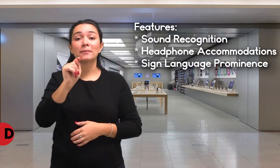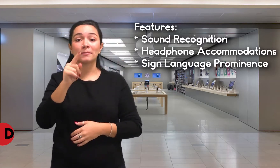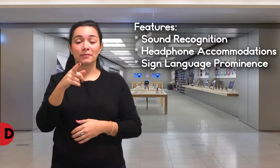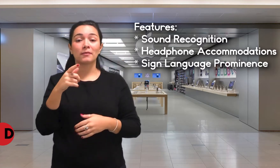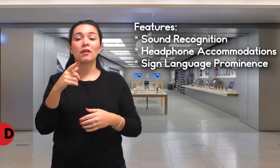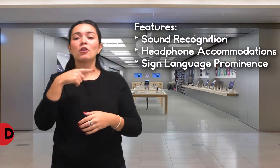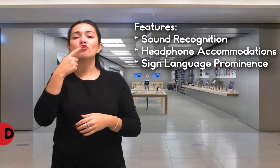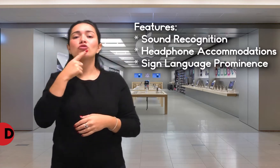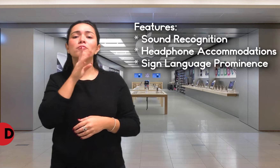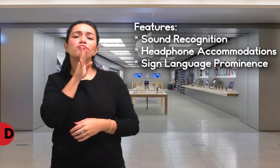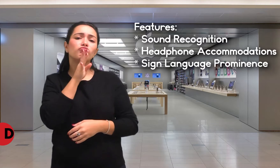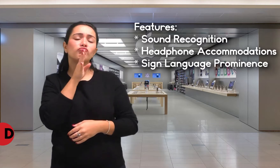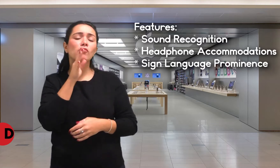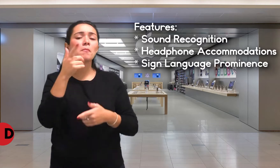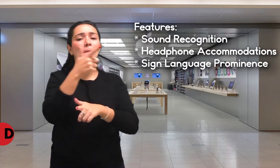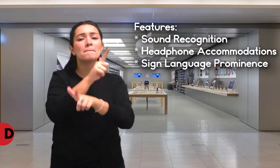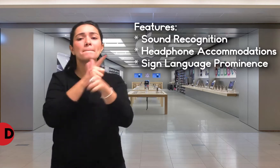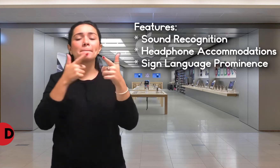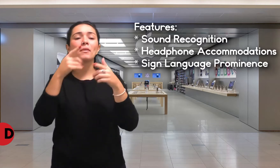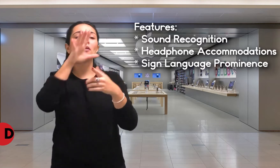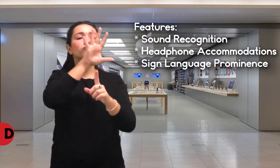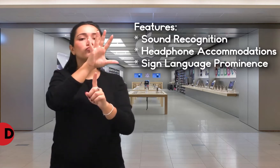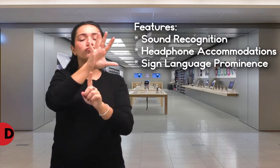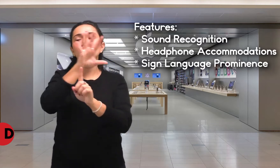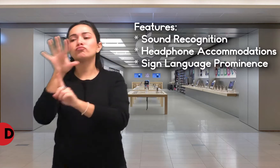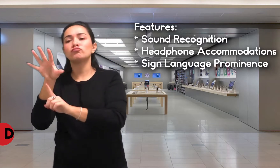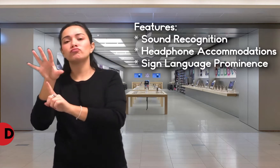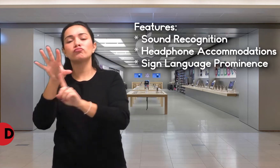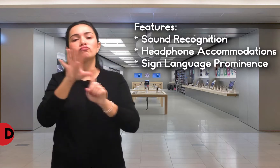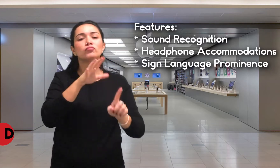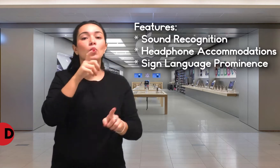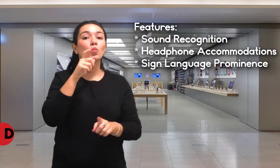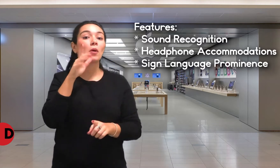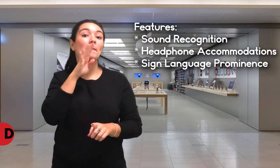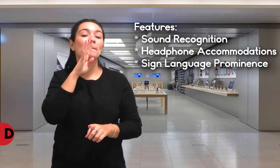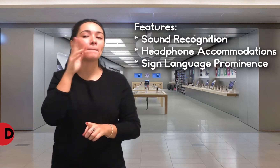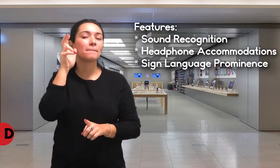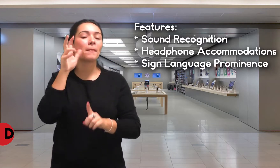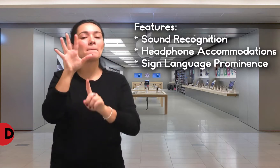Instead of automatically highlighting a hearing person talking,